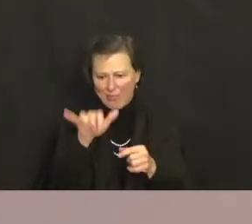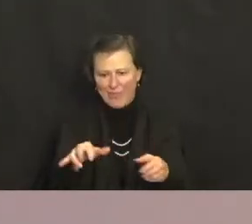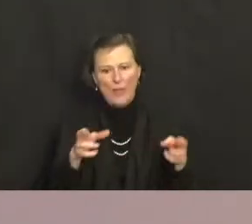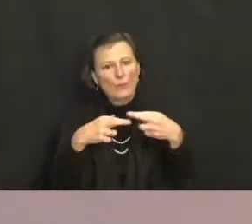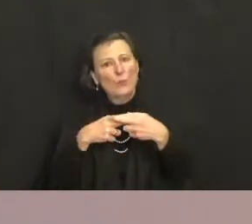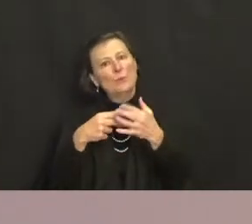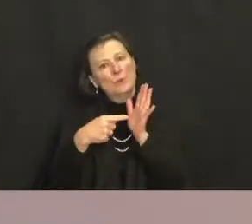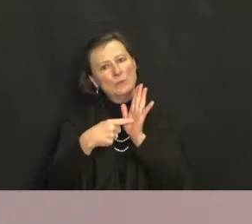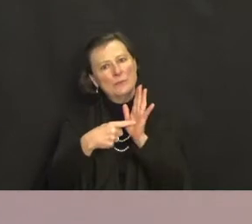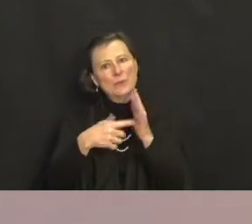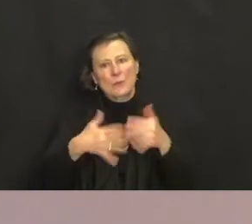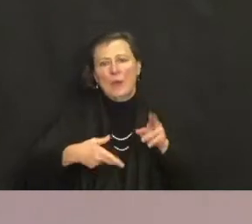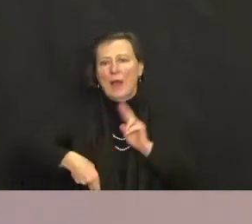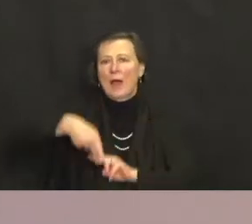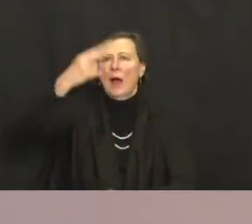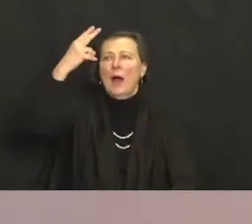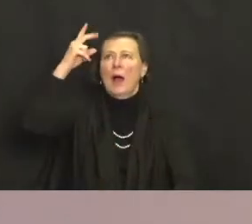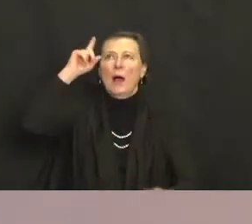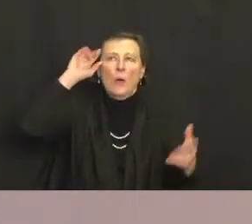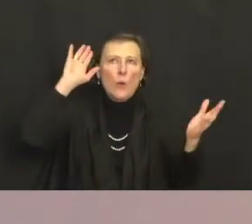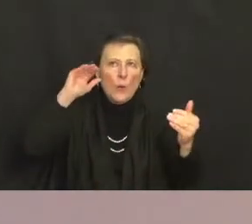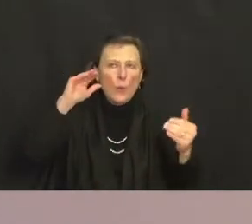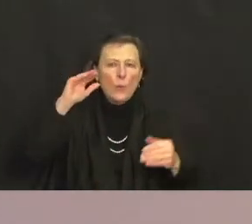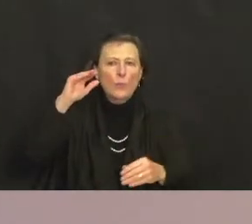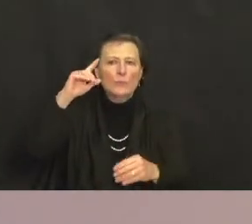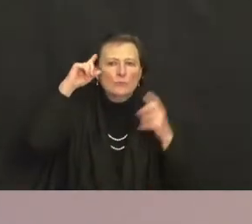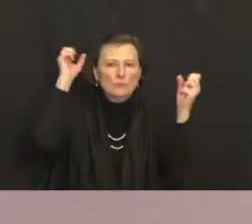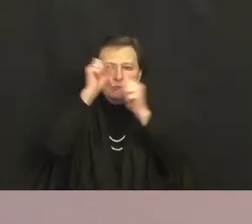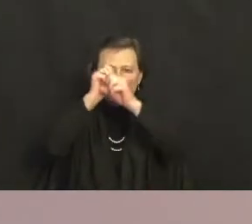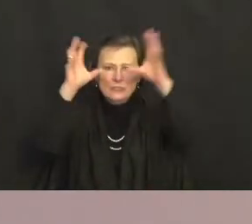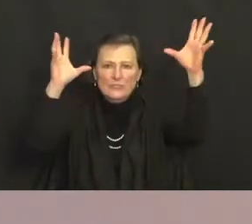The loftiest hopes and dreams of our forebears.